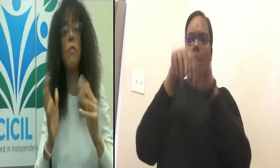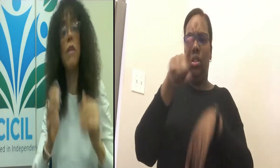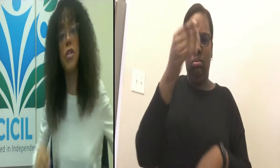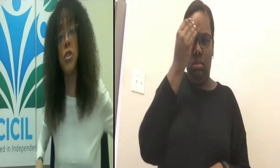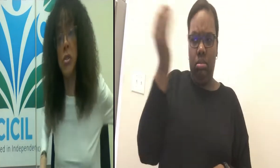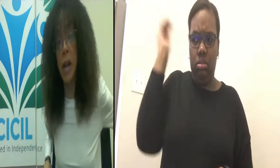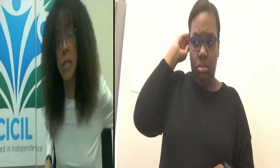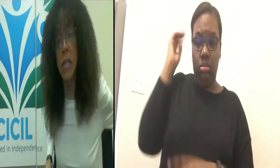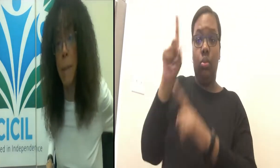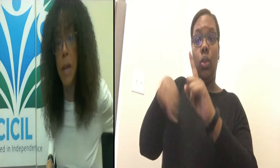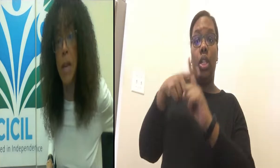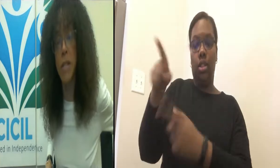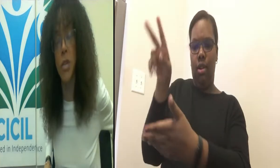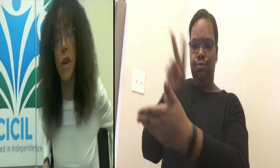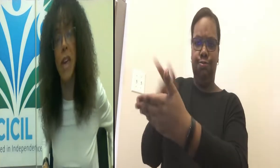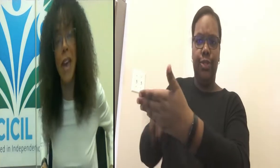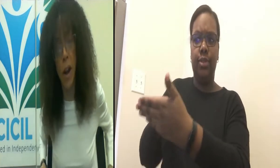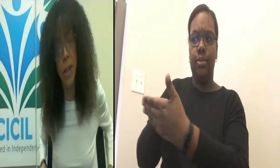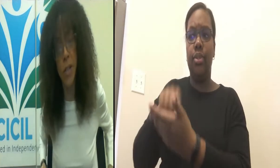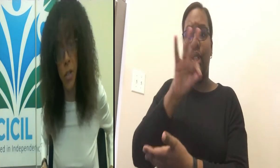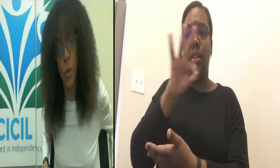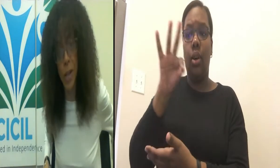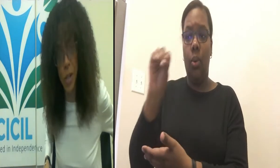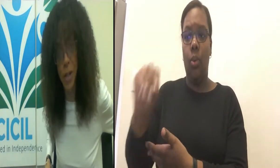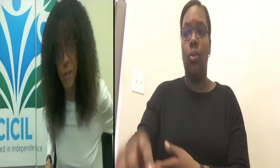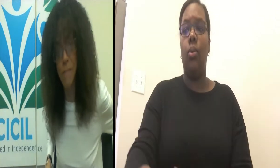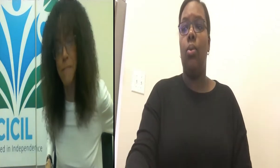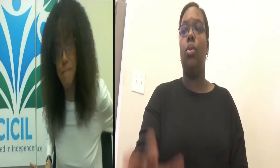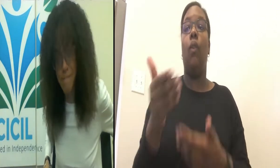organization's financial history has looked like the past five years.